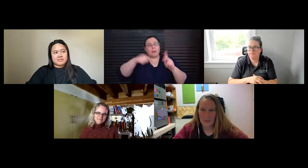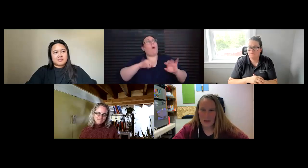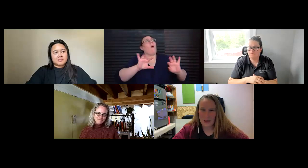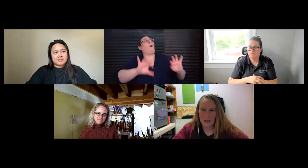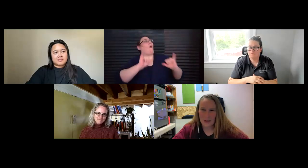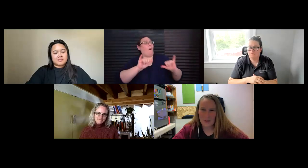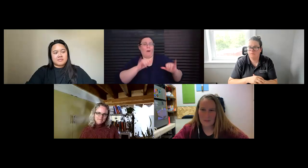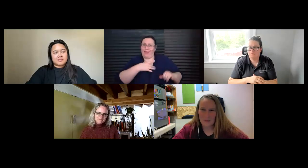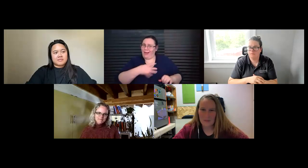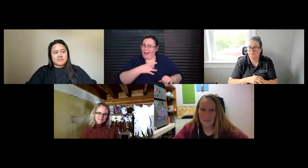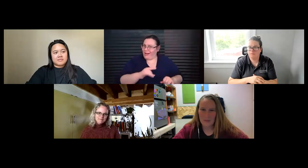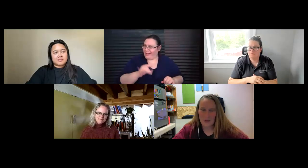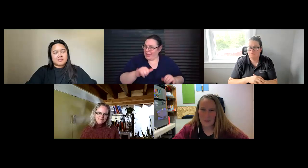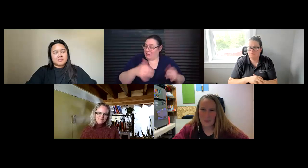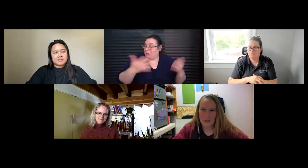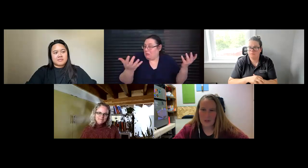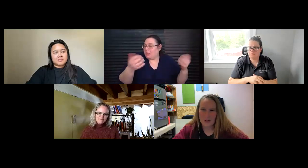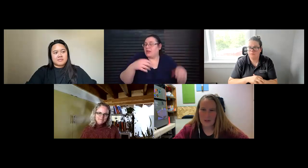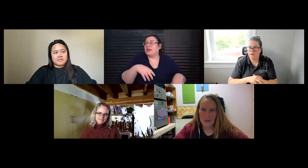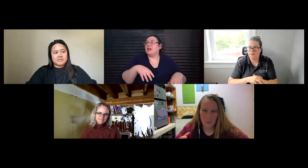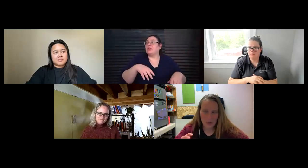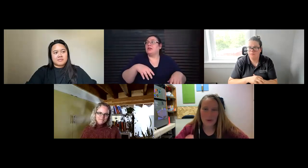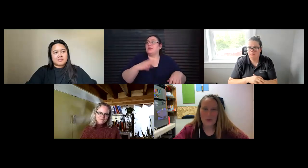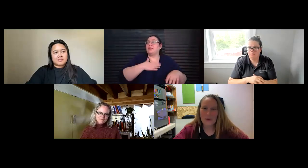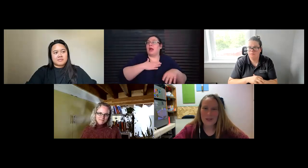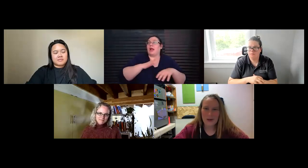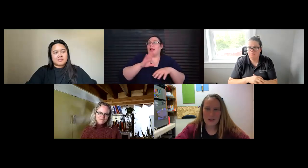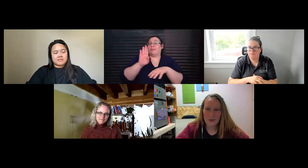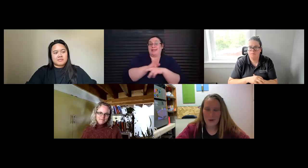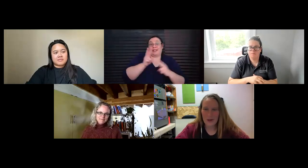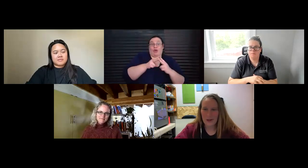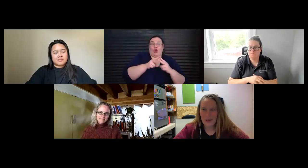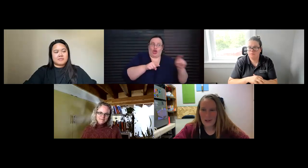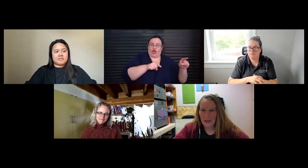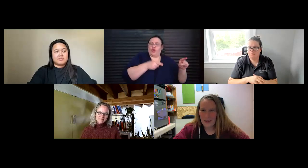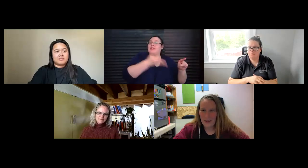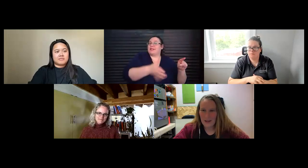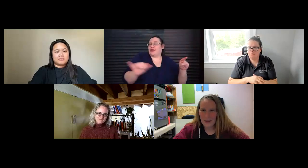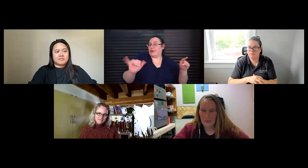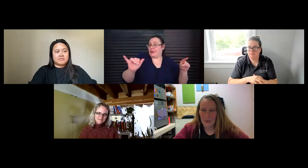And my business partner was there, as well.